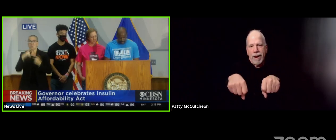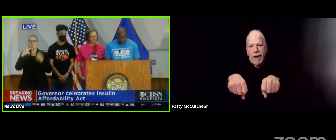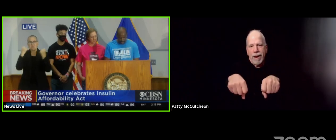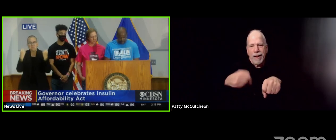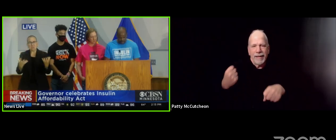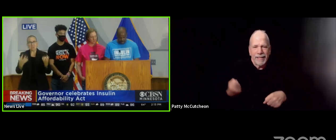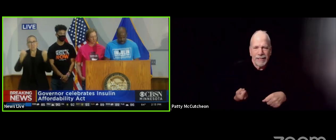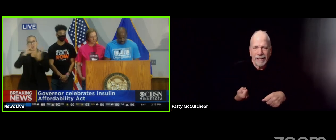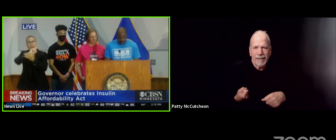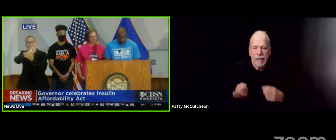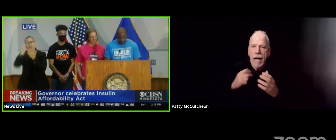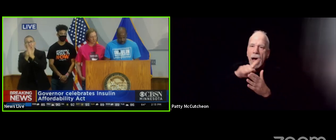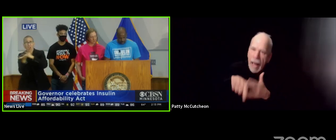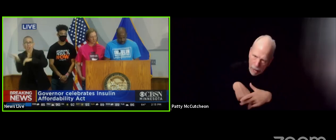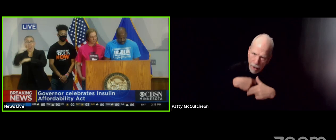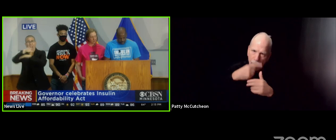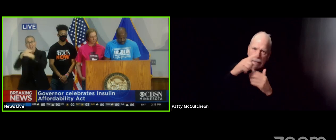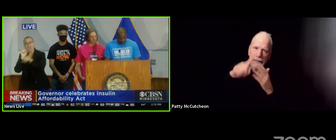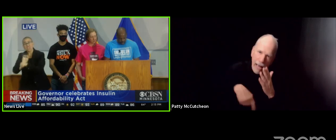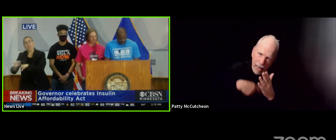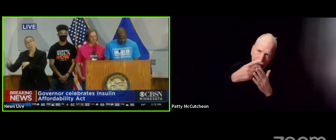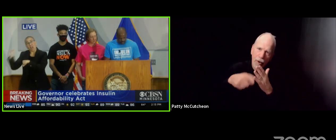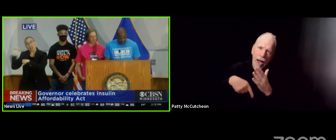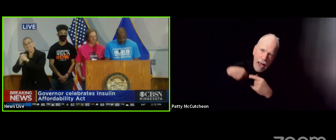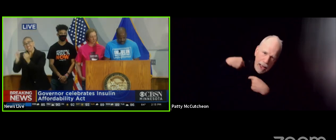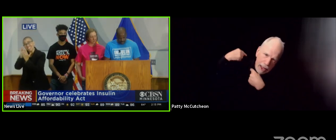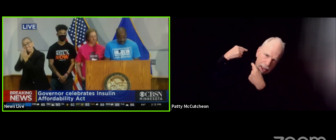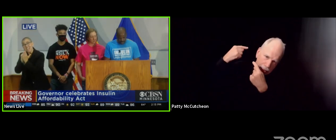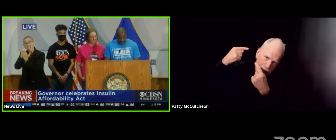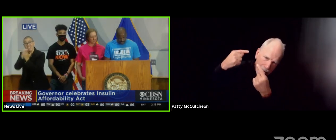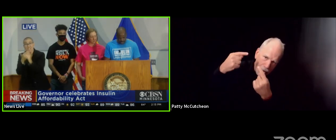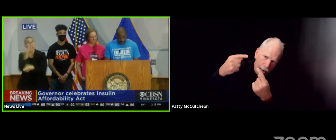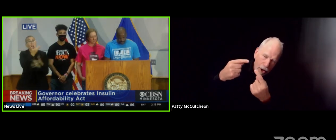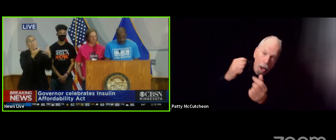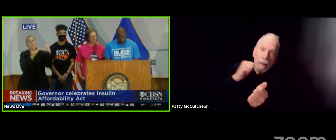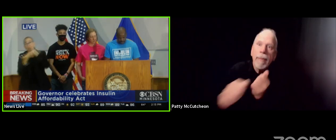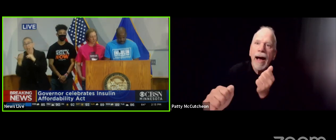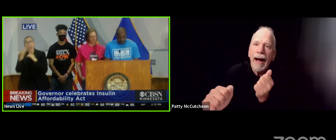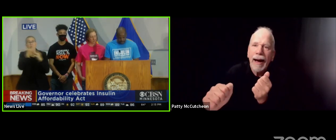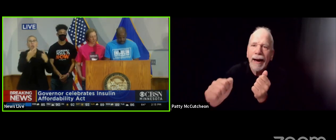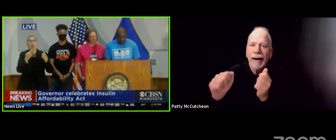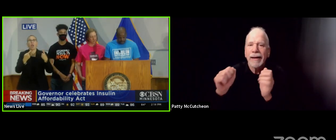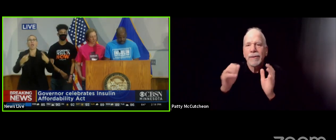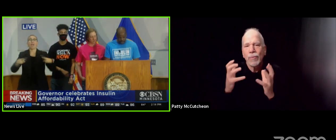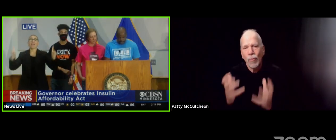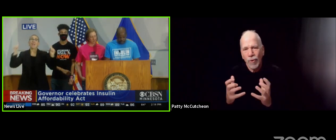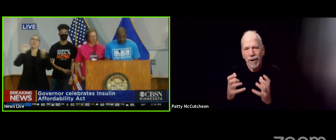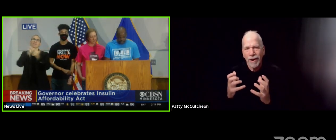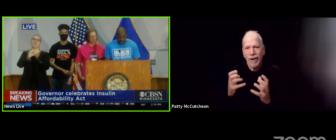PASSING A BILL THAT HAS THE ABILITY TO SAVE LIVES. COUNTLESS LIVES